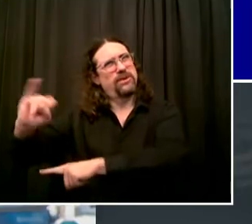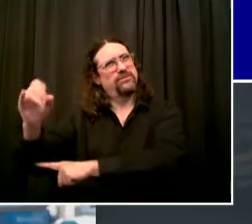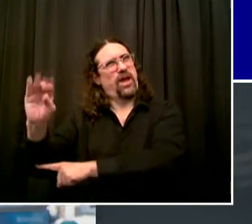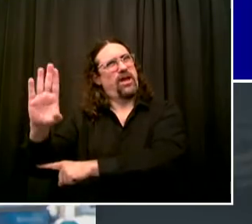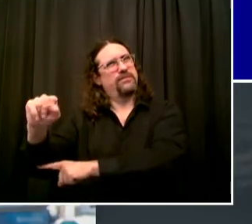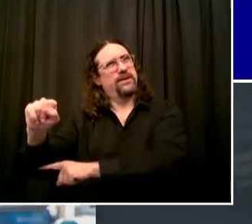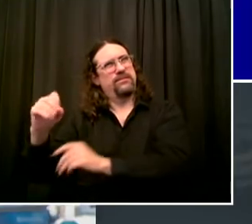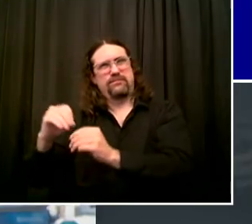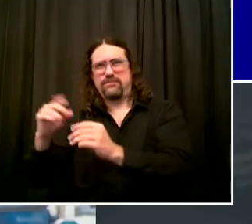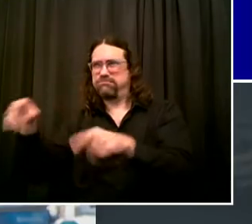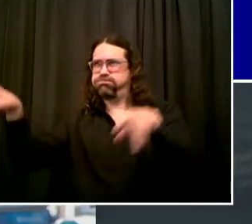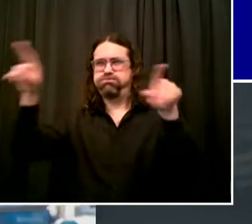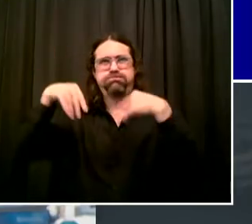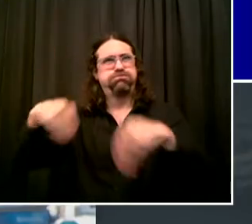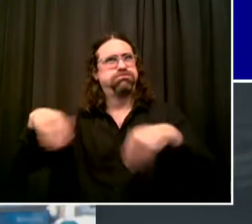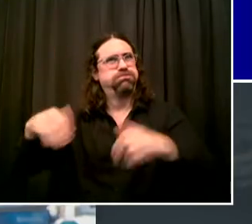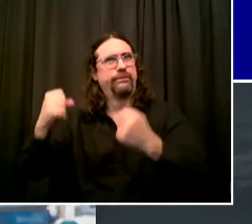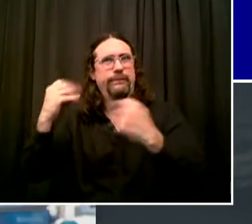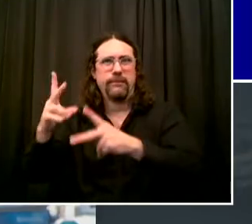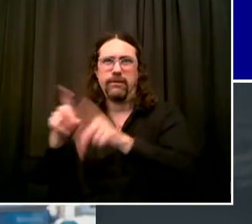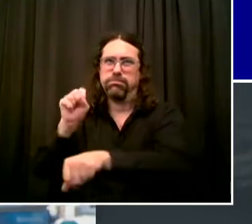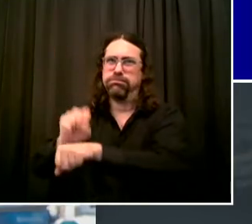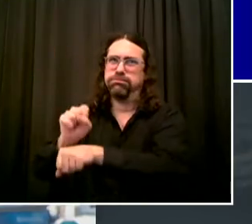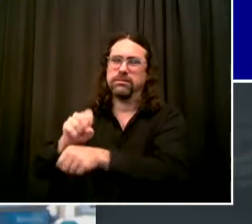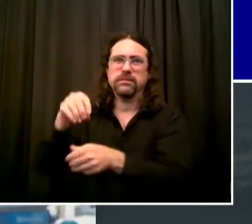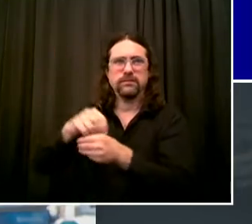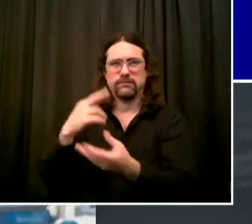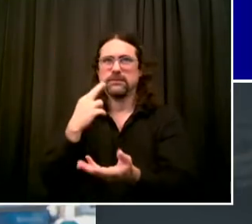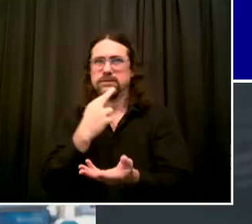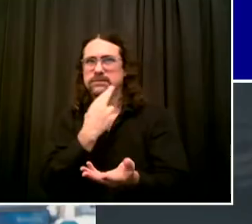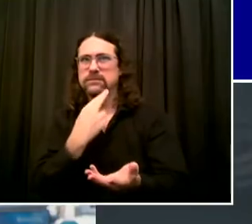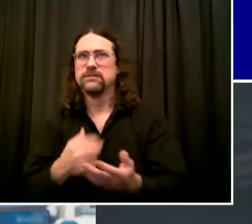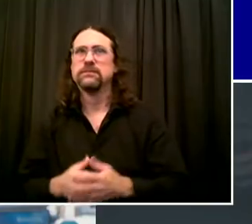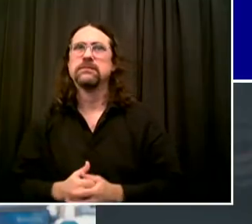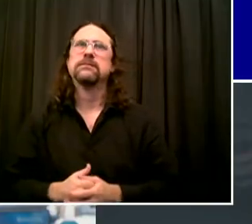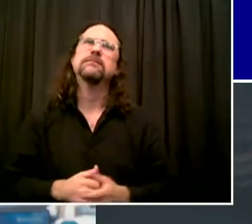AND OUTDOORS. NOW, OUTDOOR DINING UNQUESTIONABLY HAS BEEN GRA EAT